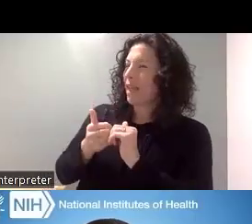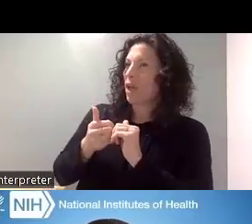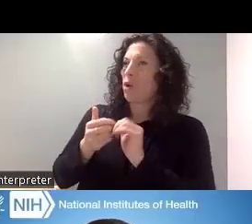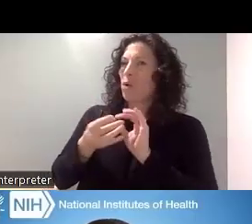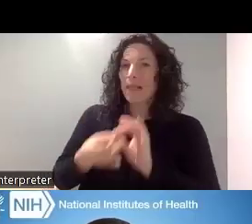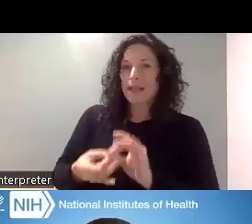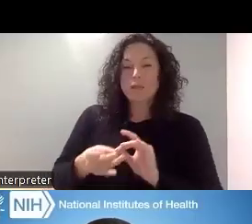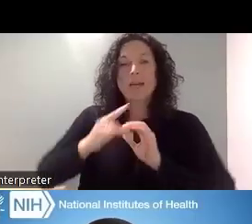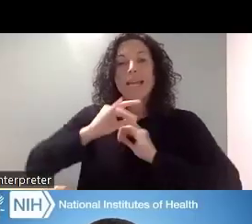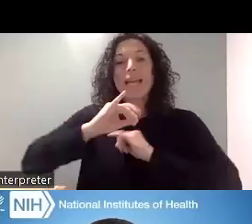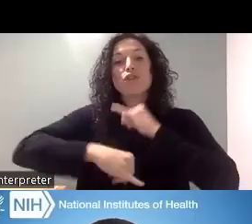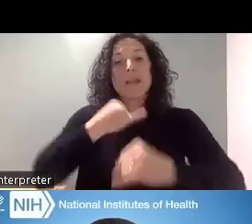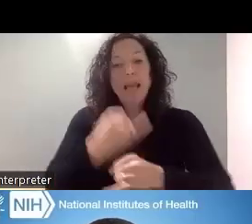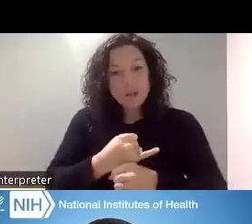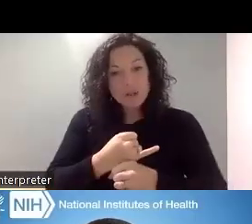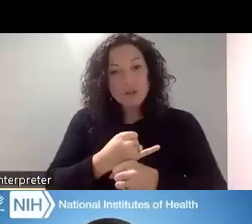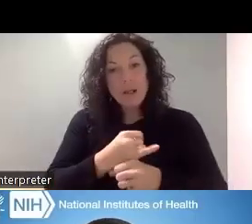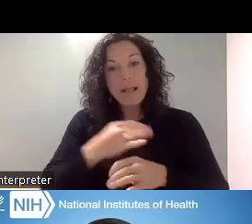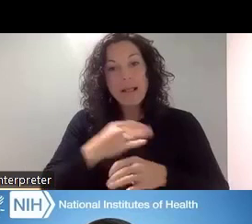and international collaborations.